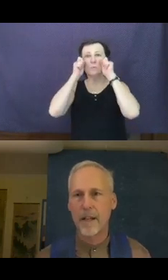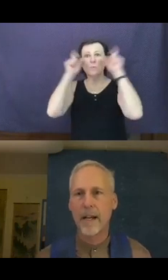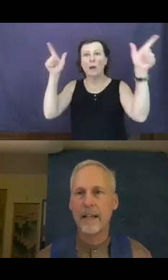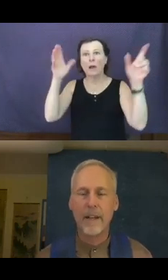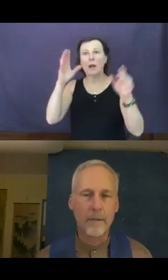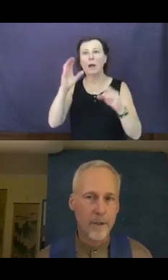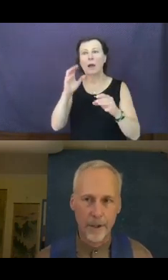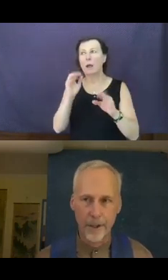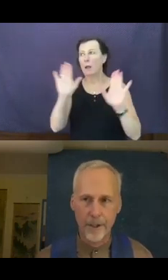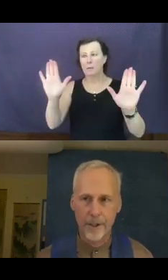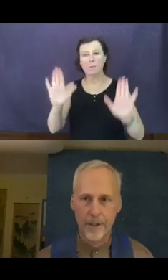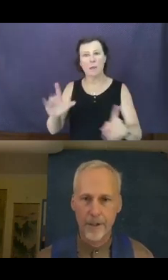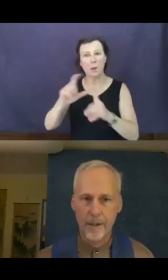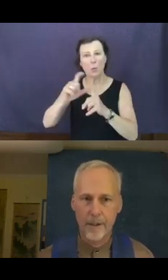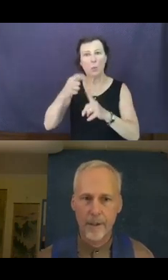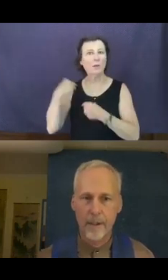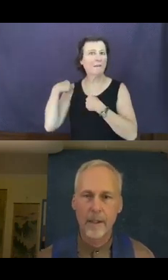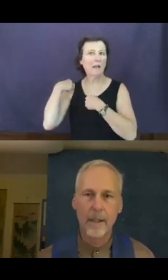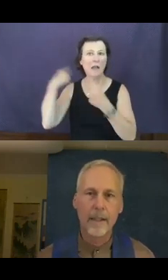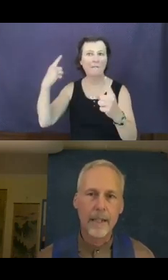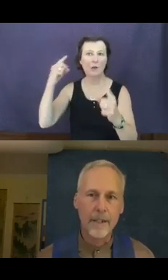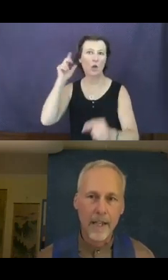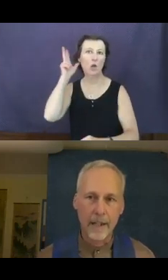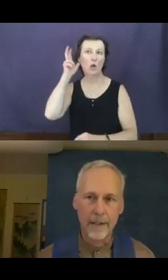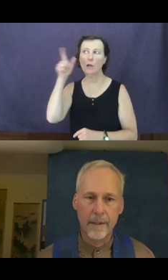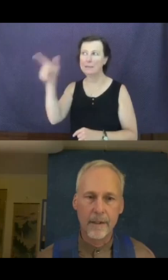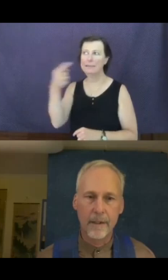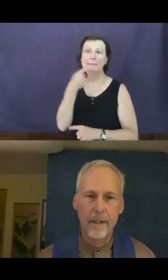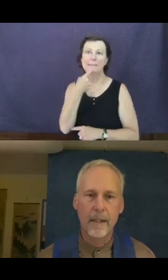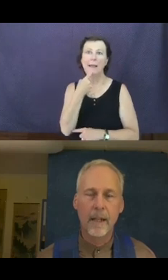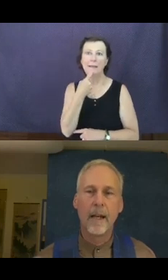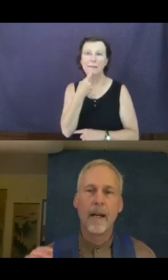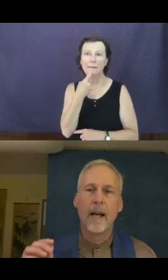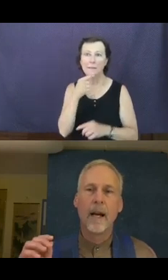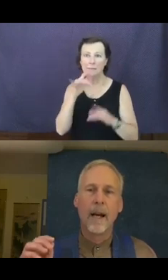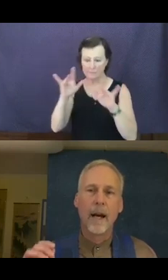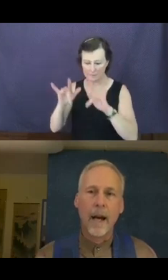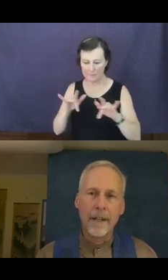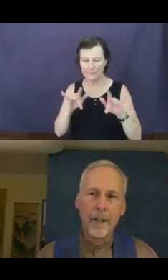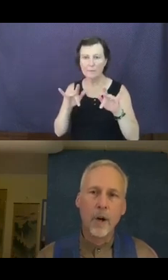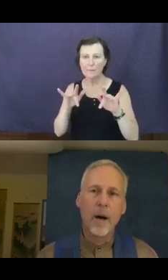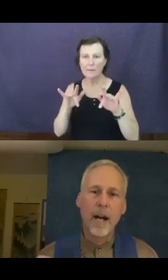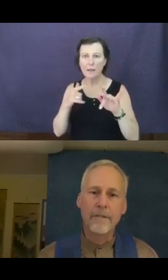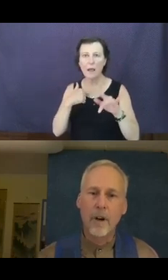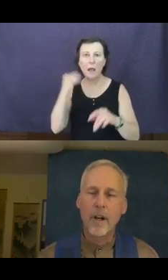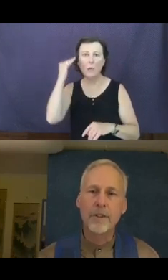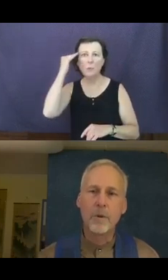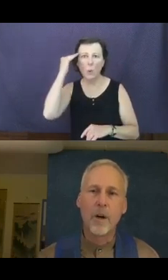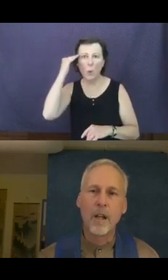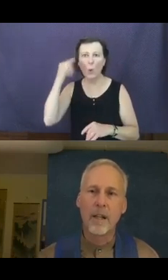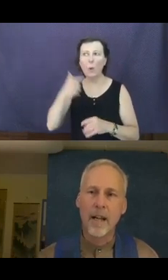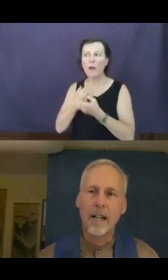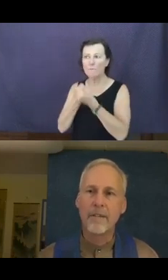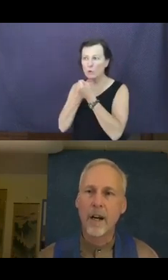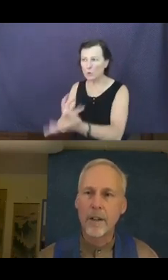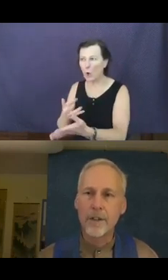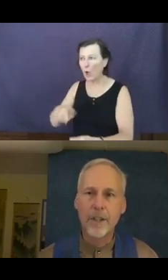I have ever heard. He said, "I know I've caused you all a lot of hardship